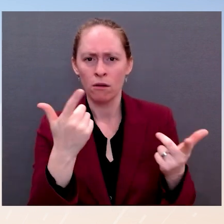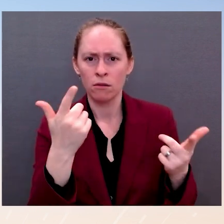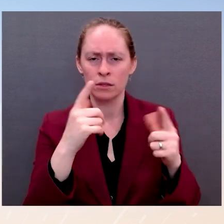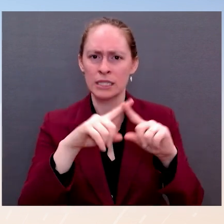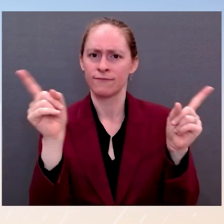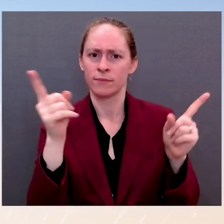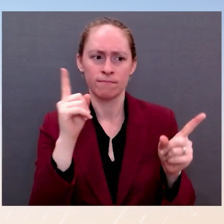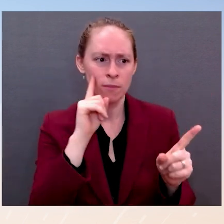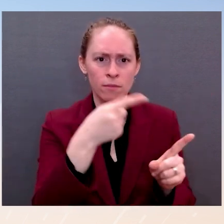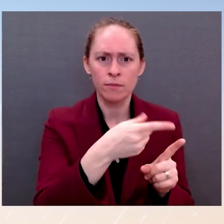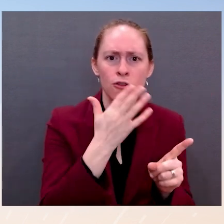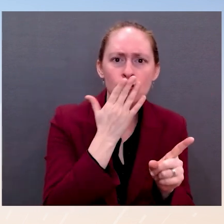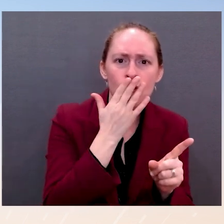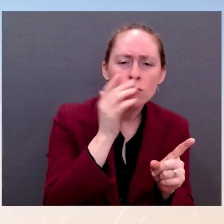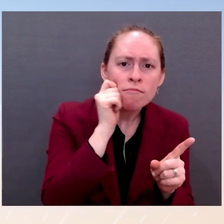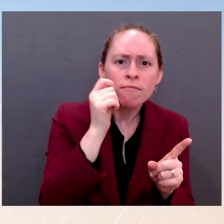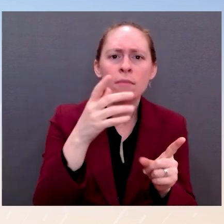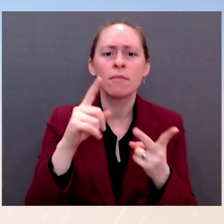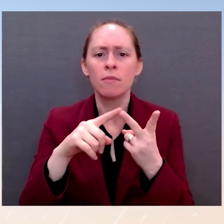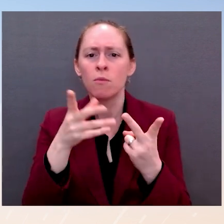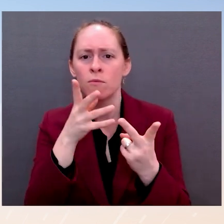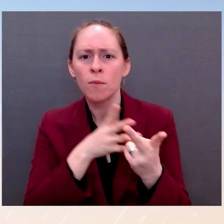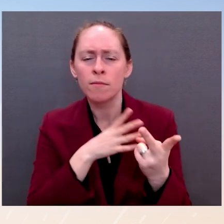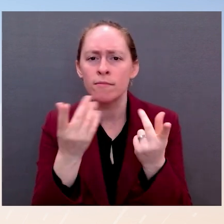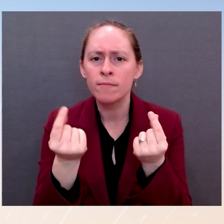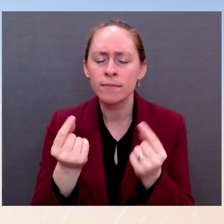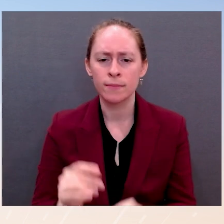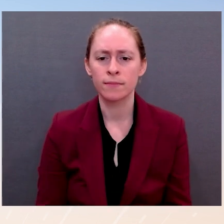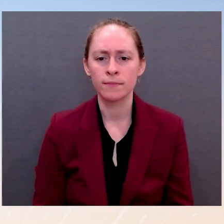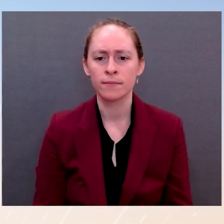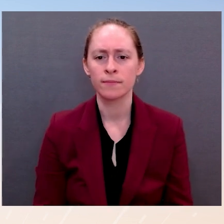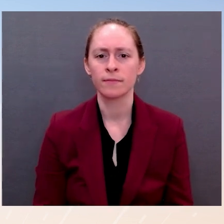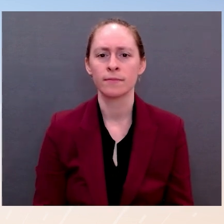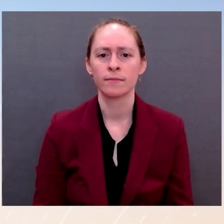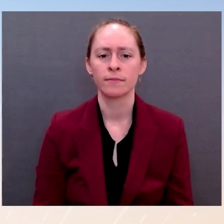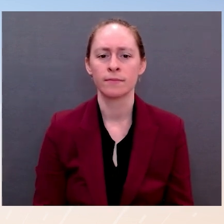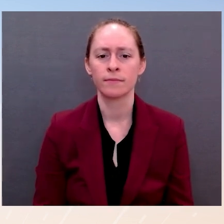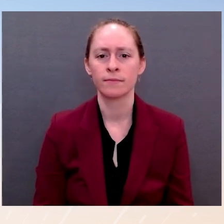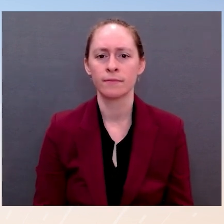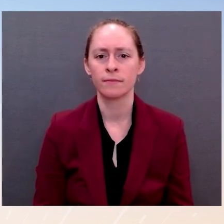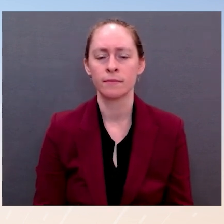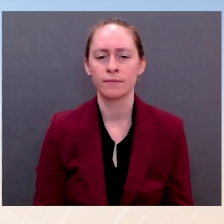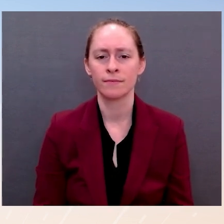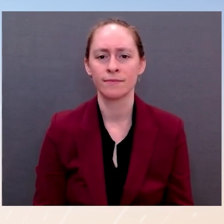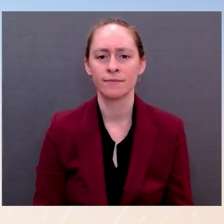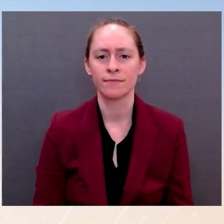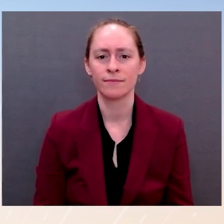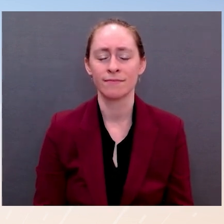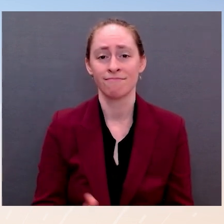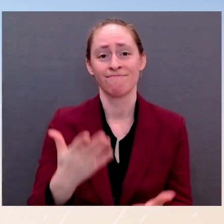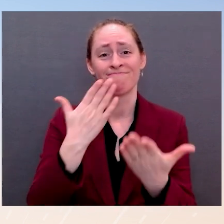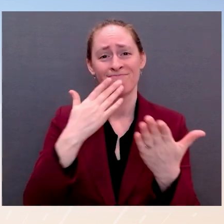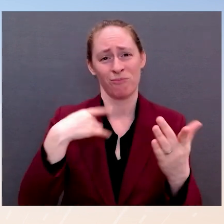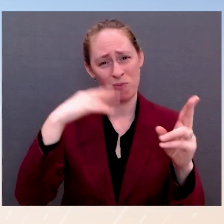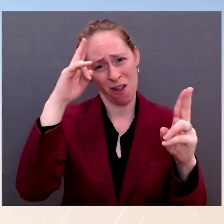Layota Hill: Thank you, Dr. Jefferies Leonard. And it's an honor to be included in today's discussion.